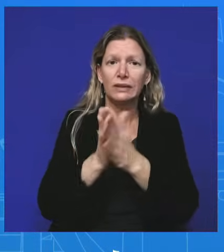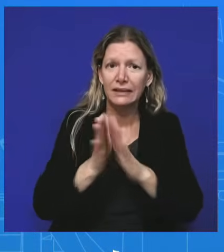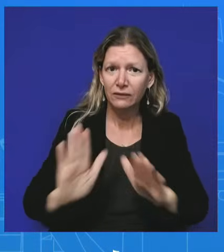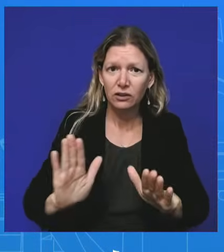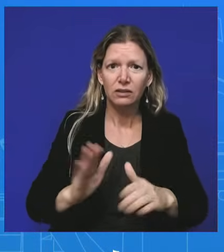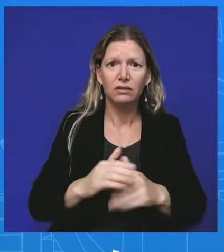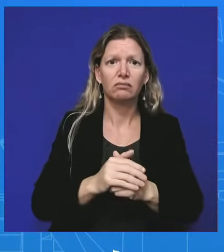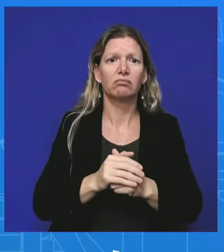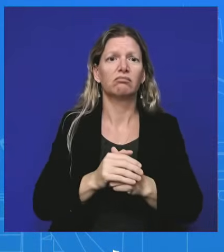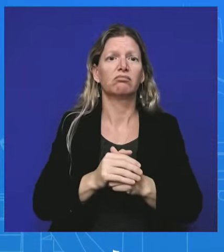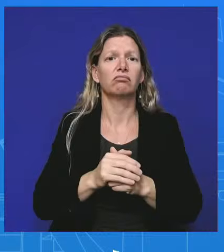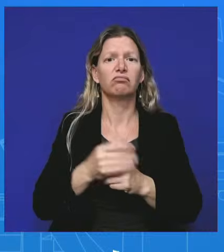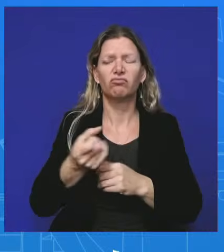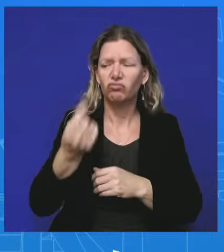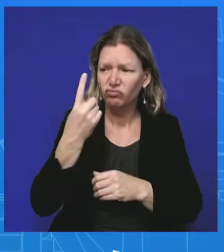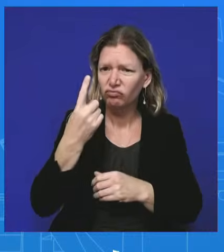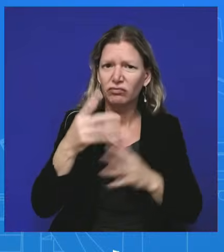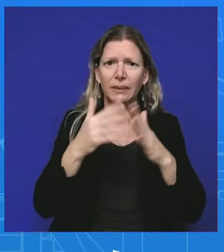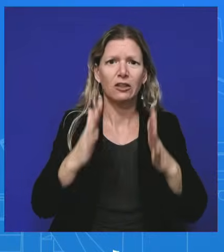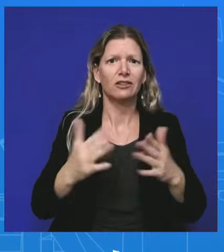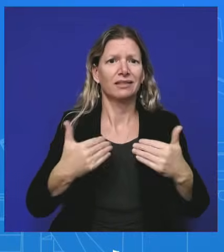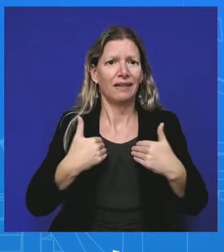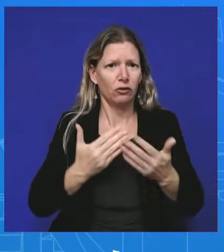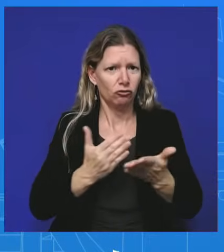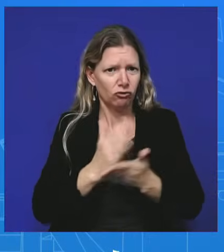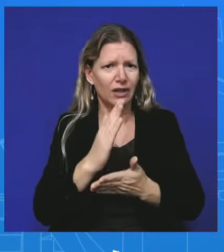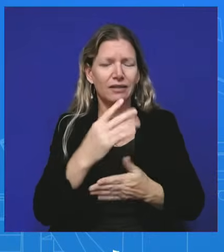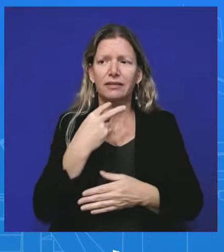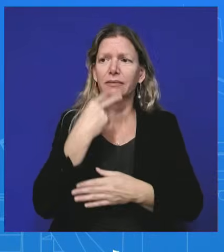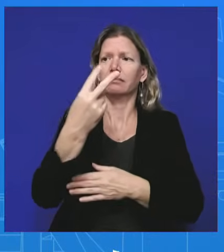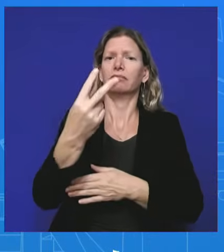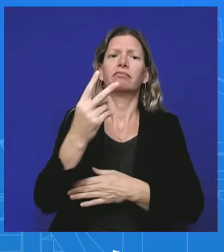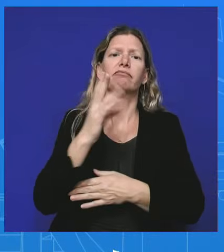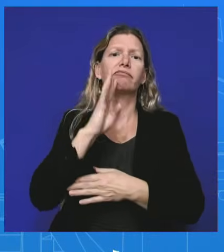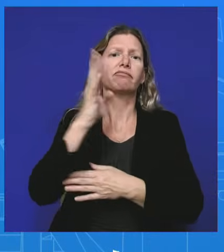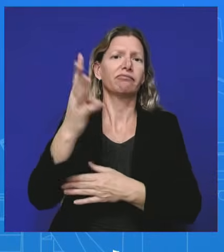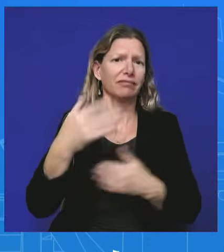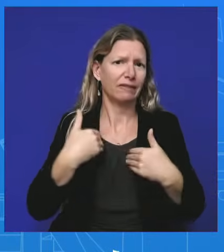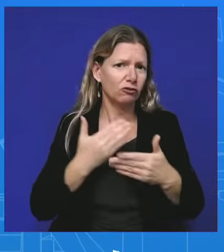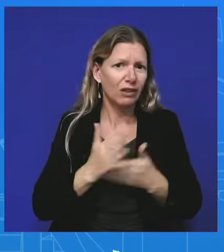That is part of our democracy. That is part of who we are. All right. Thanks, everybody.